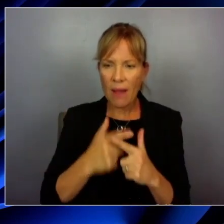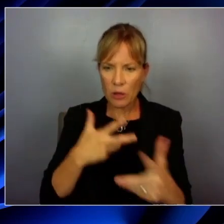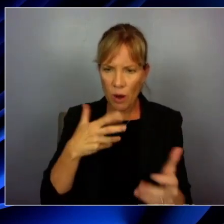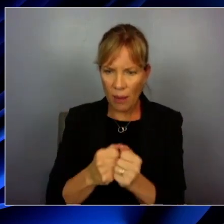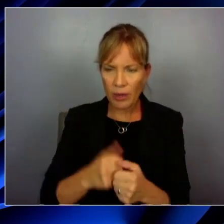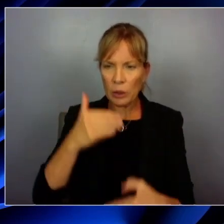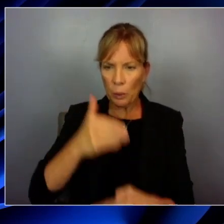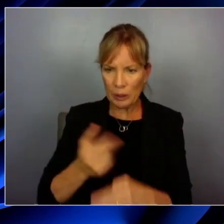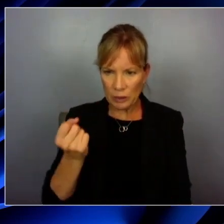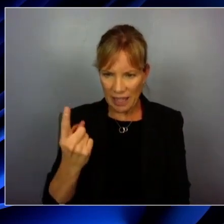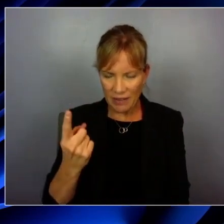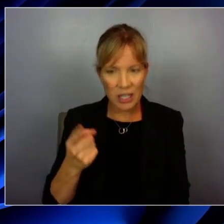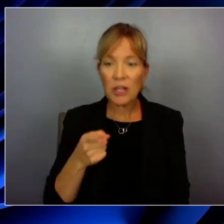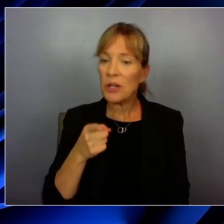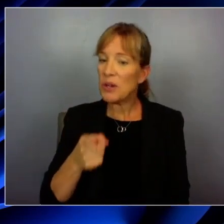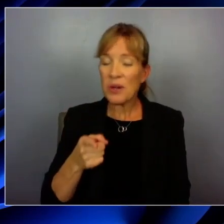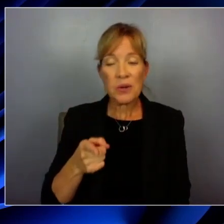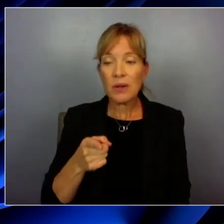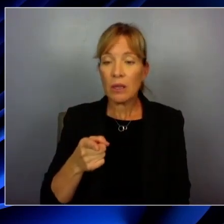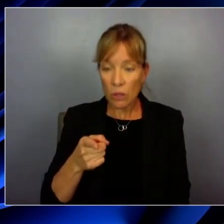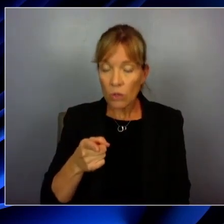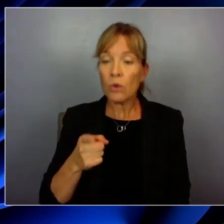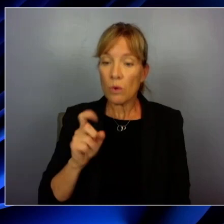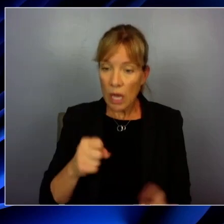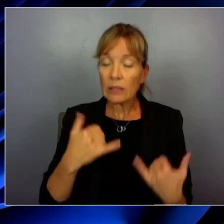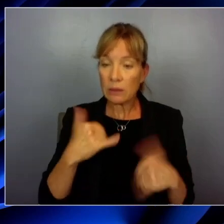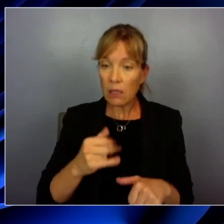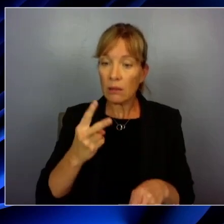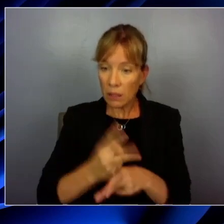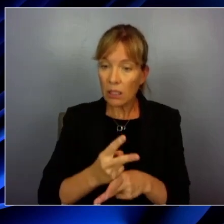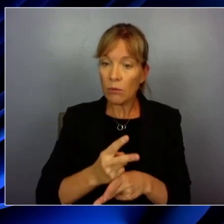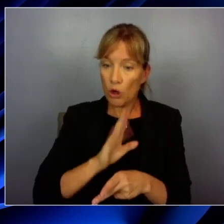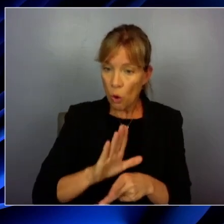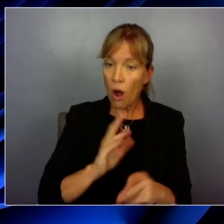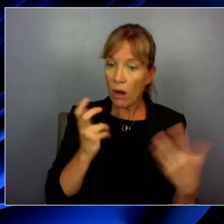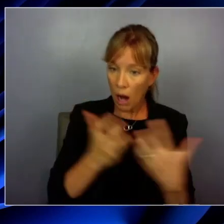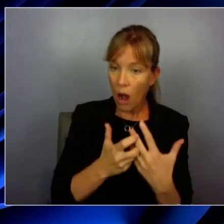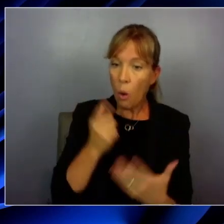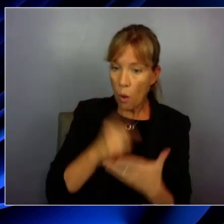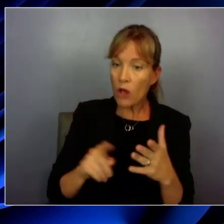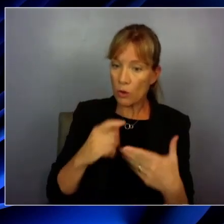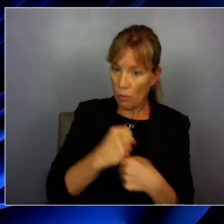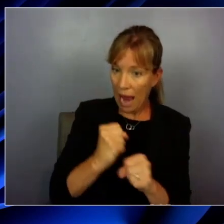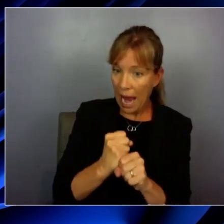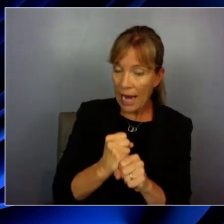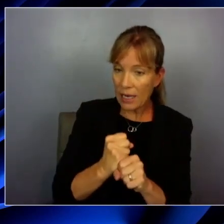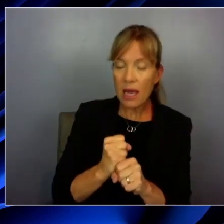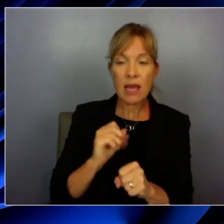you will still keep and retain that customization if you have selected something like high contrast.